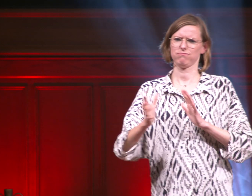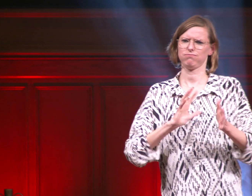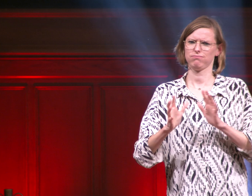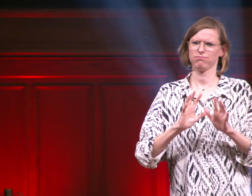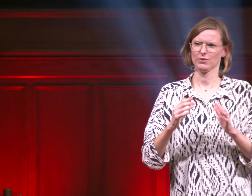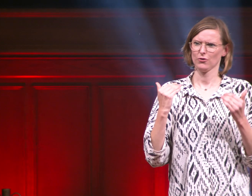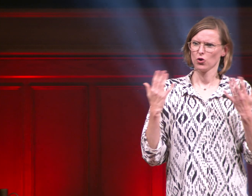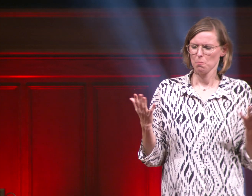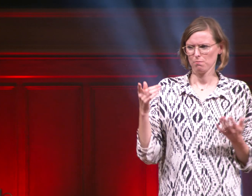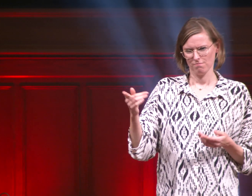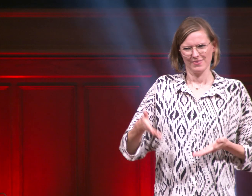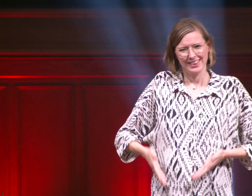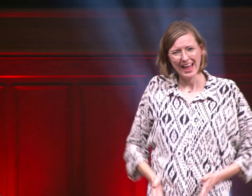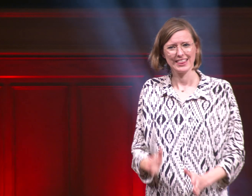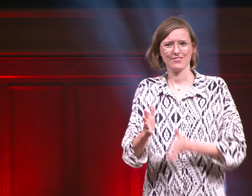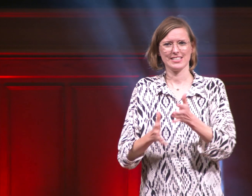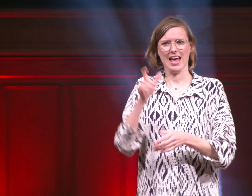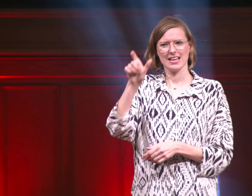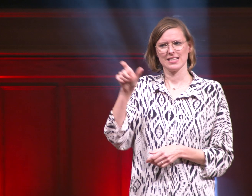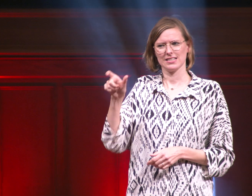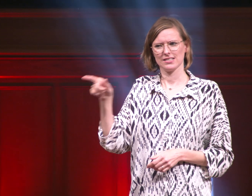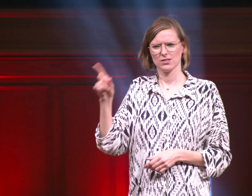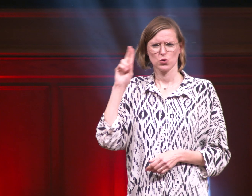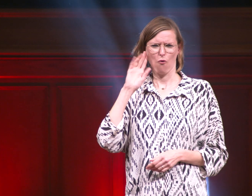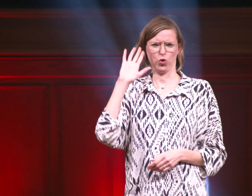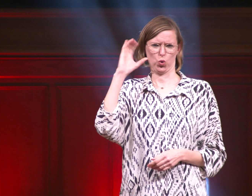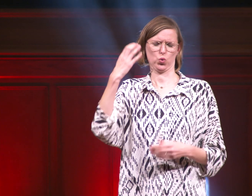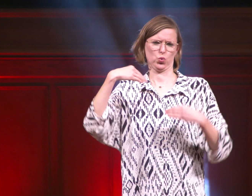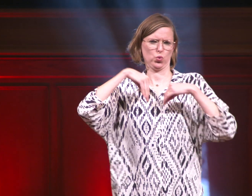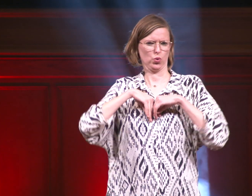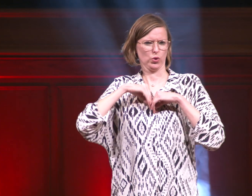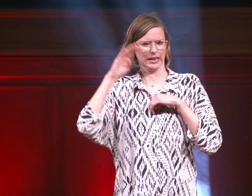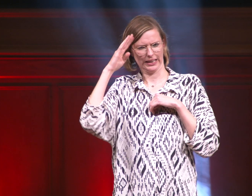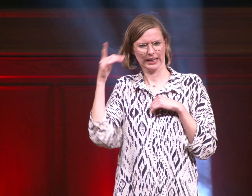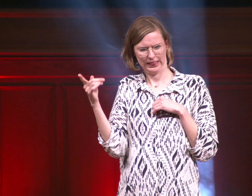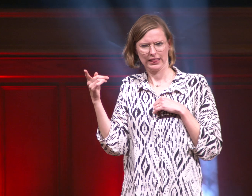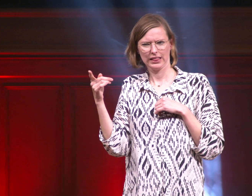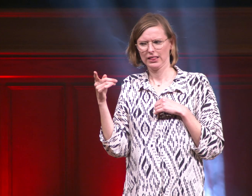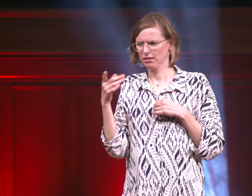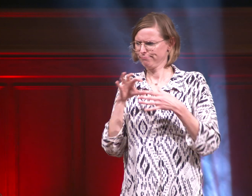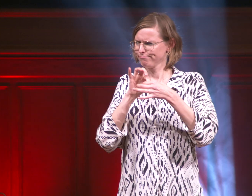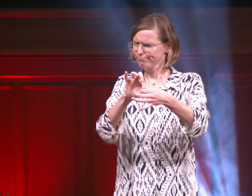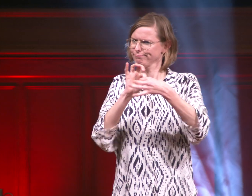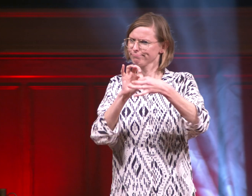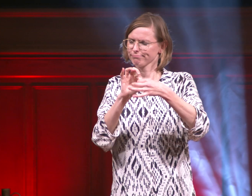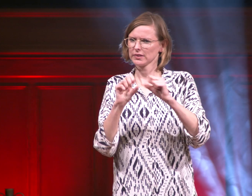But we wanted deaf people to do the tours themselves because they are native signers, they are representatives of the deaf culture,